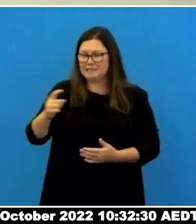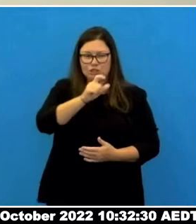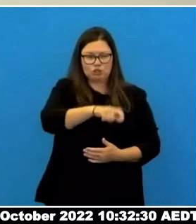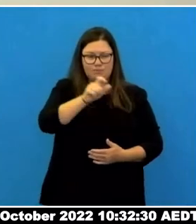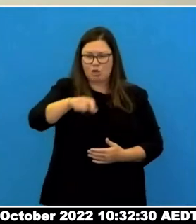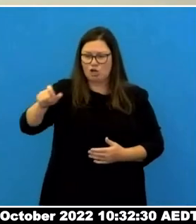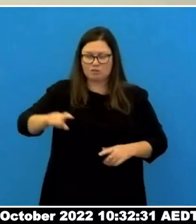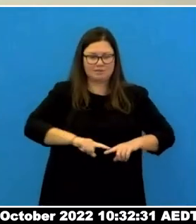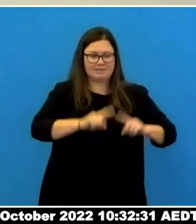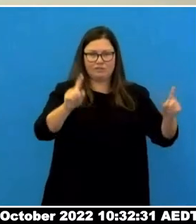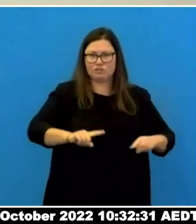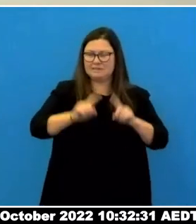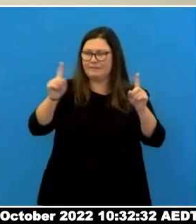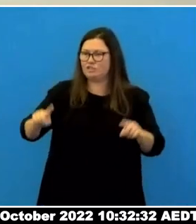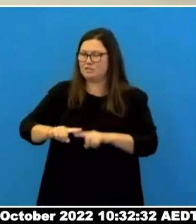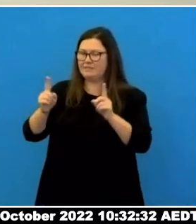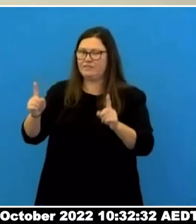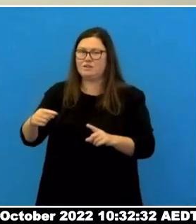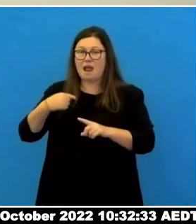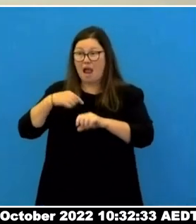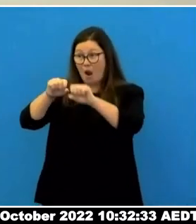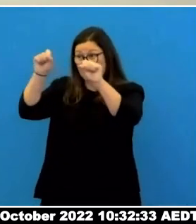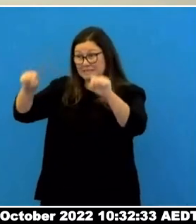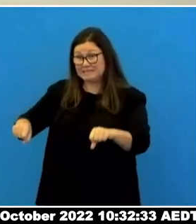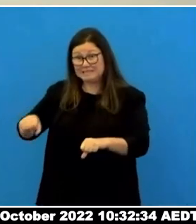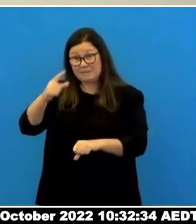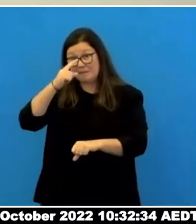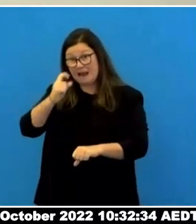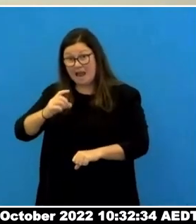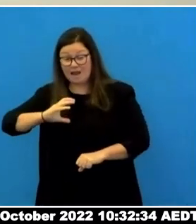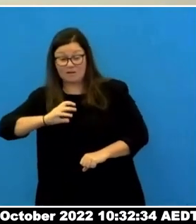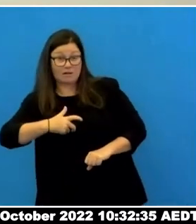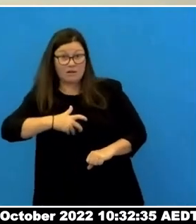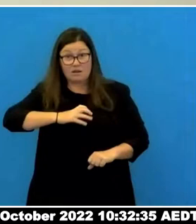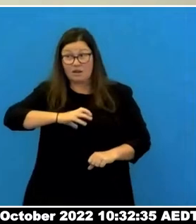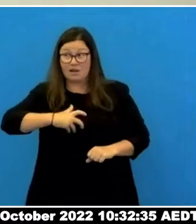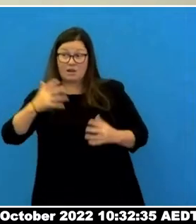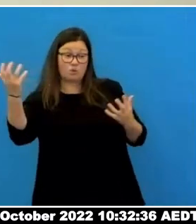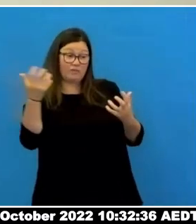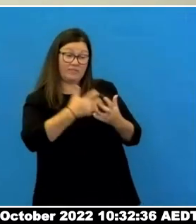how adequate is our system in providing for that. Yes. Well, we have heard before and Commissioners are familiar